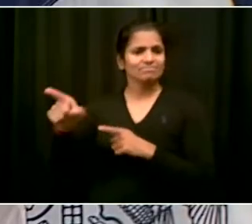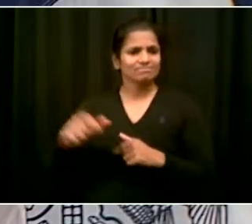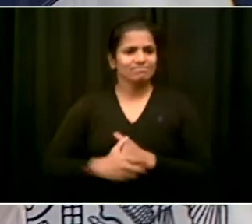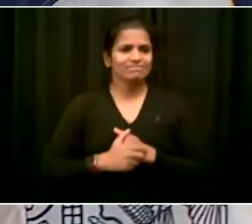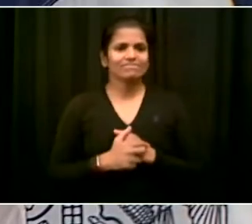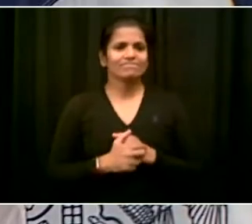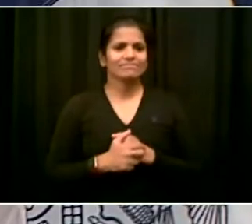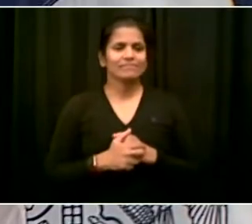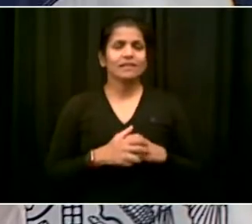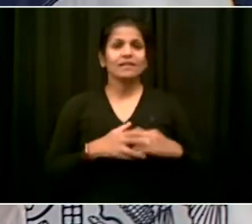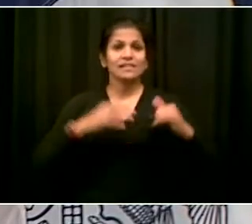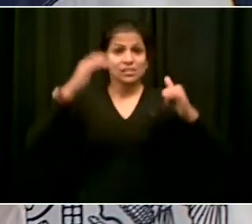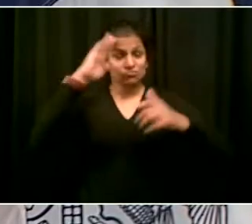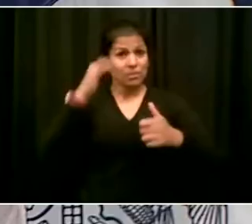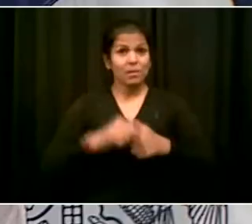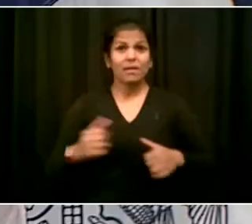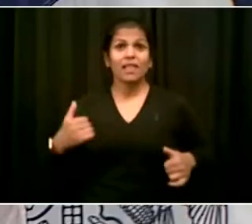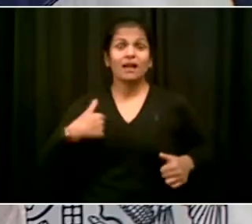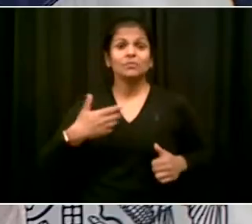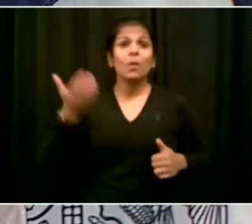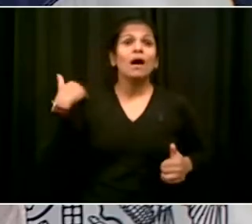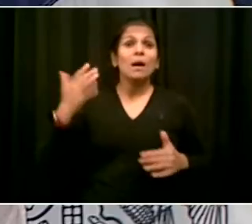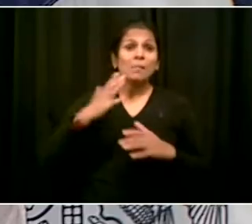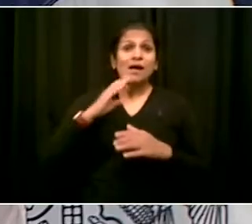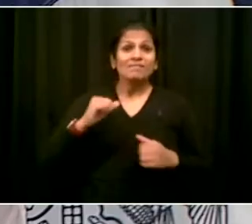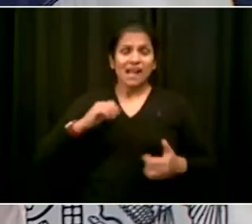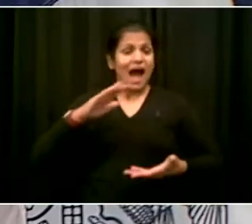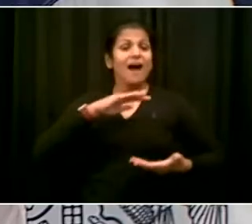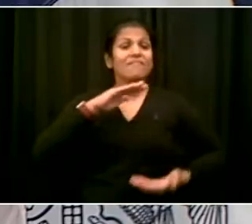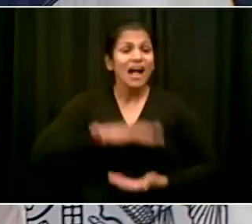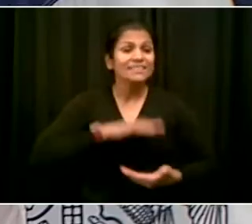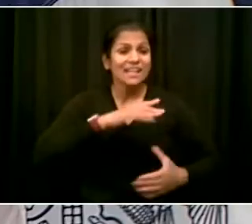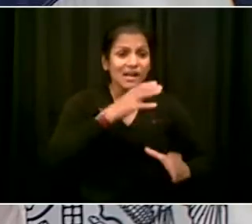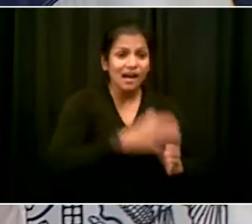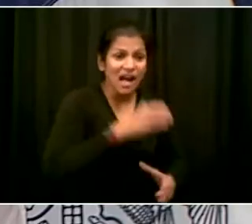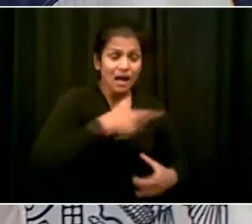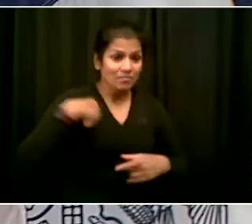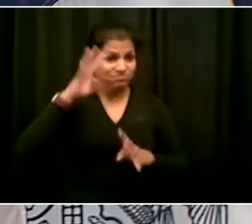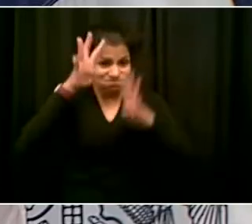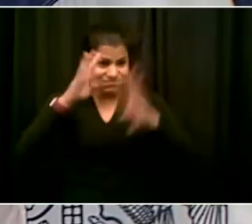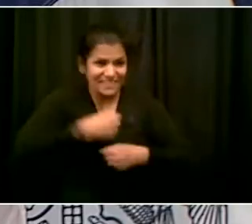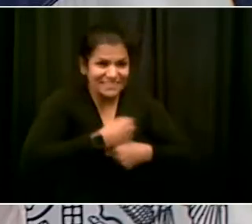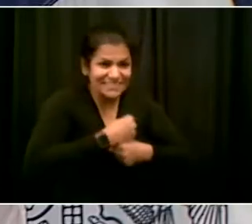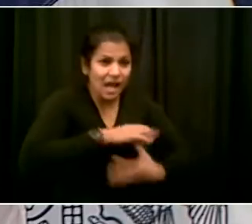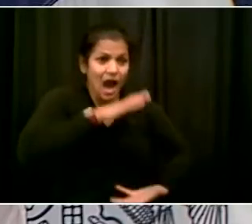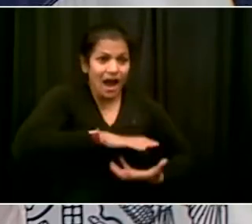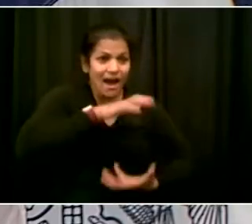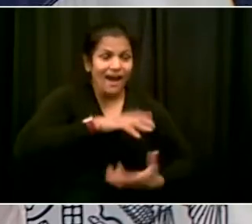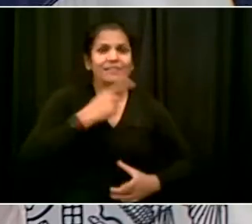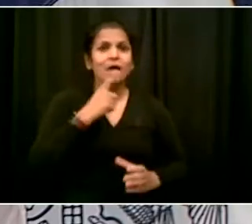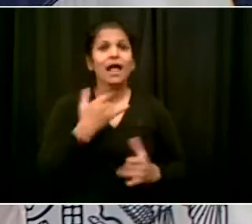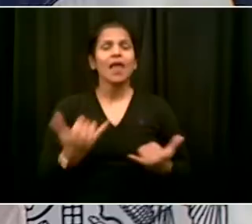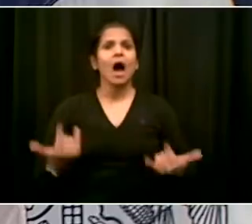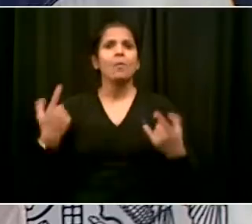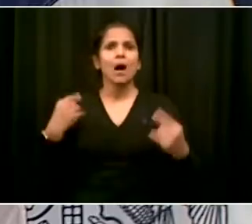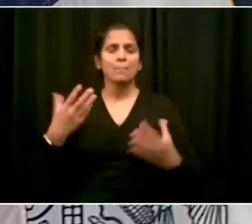INNOVATIONS WE TALKED ABOUT YESTERDAY DURING THE TOUR CREATING AND